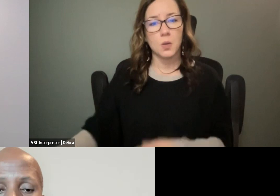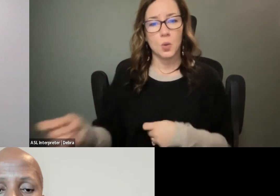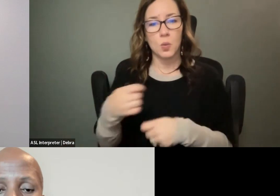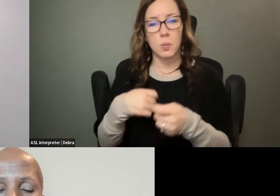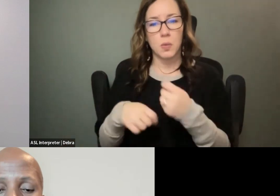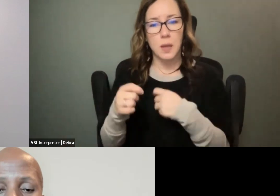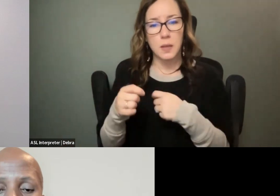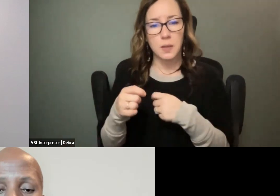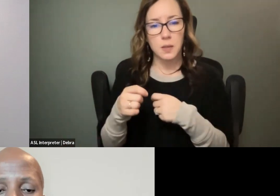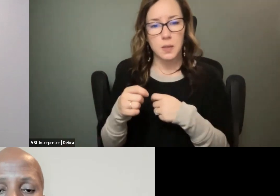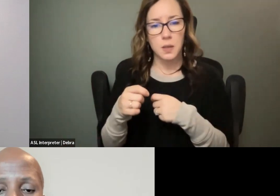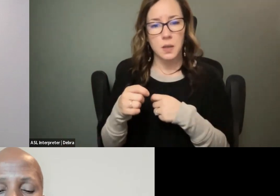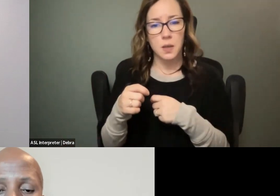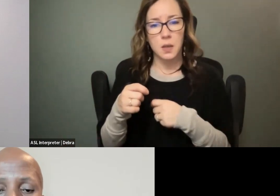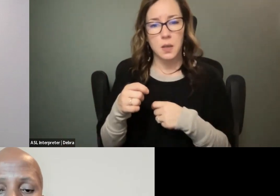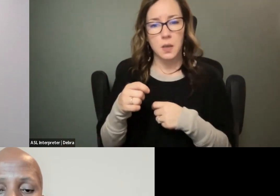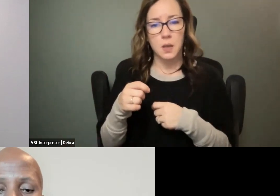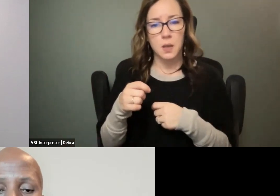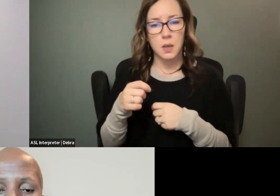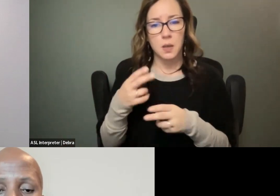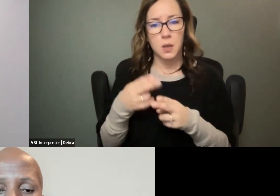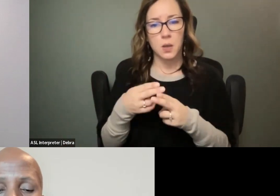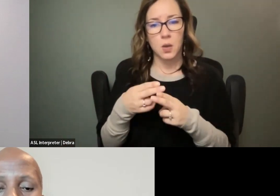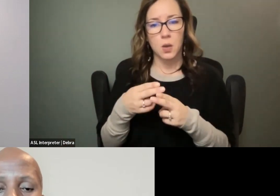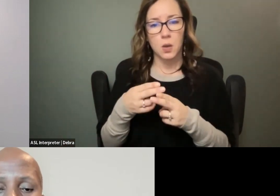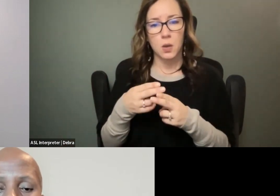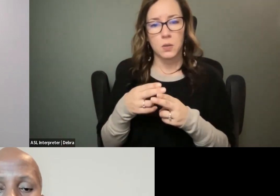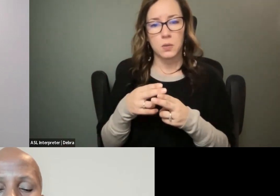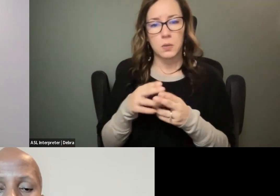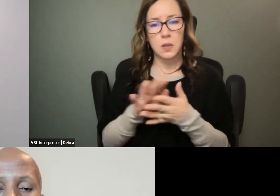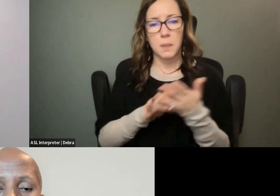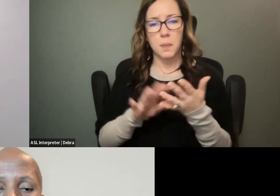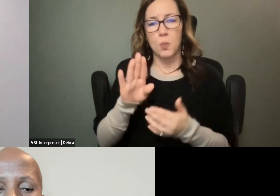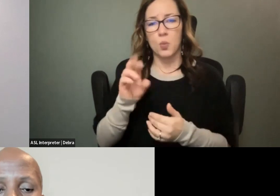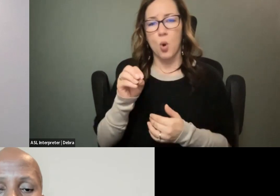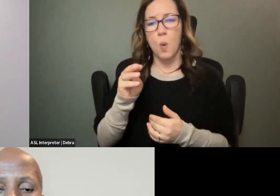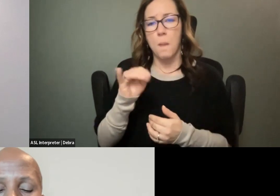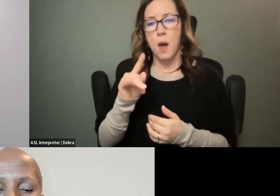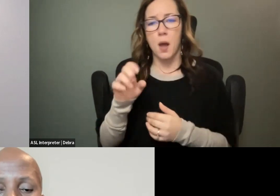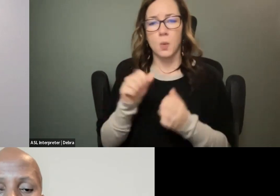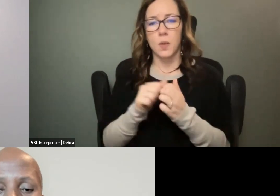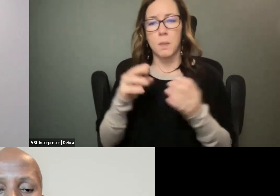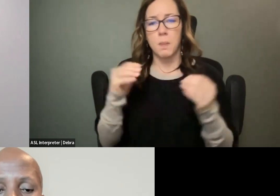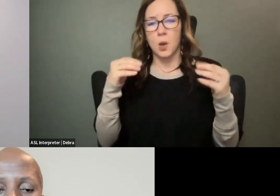using a very new technologies called past microwaves and so I was trying and